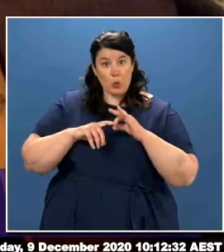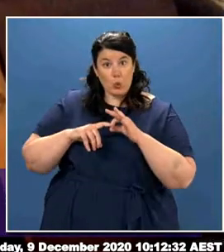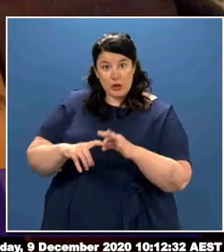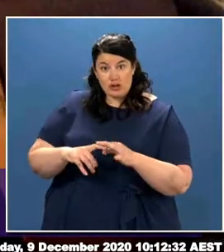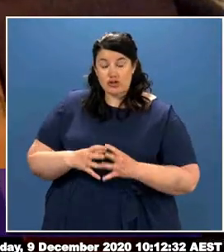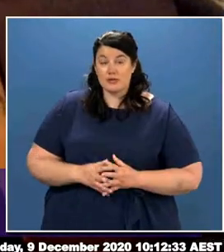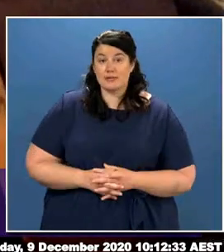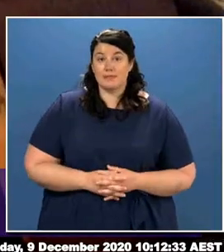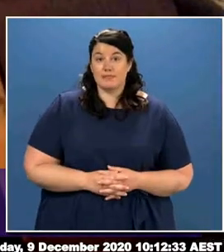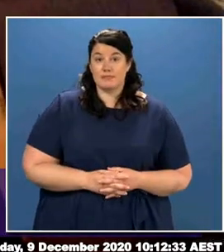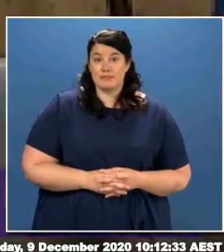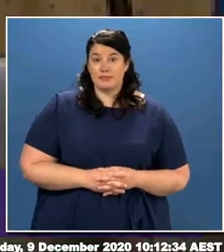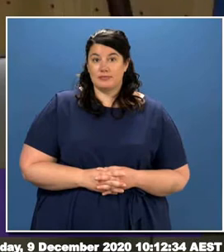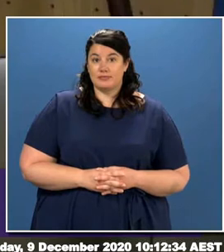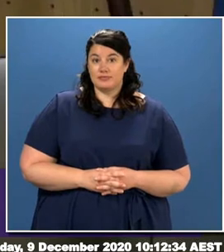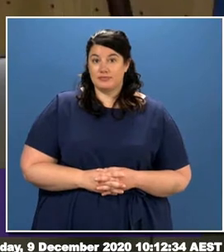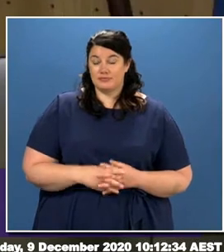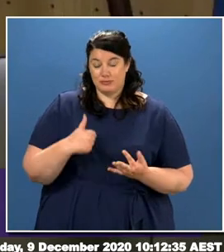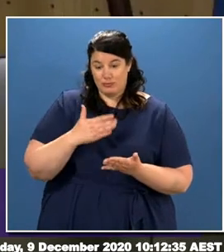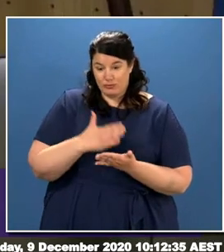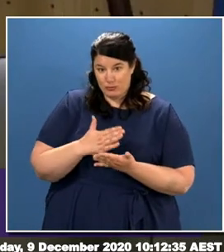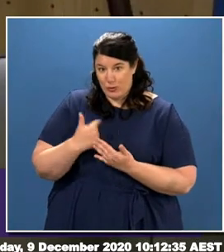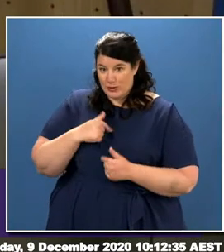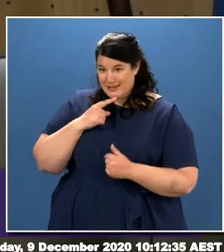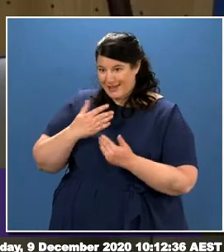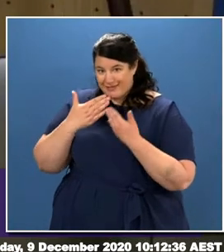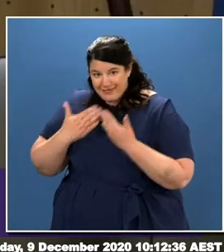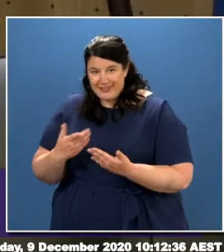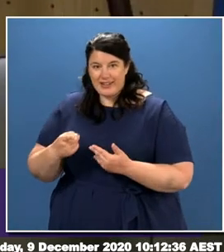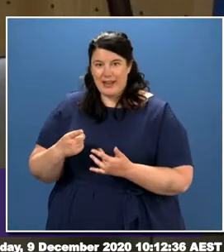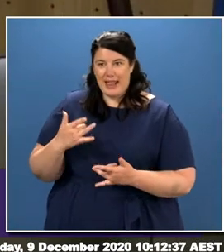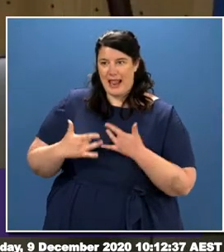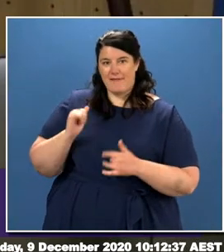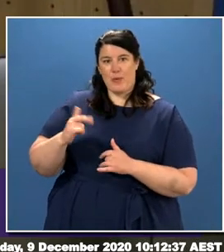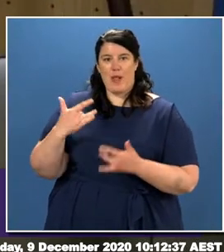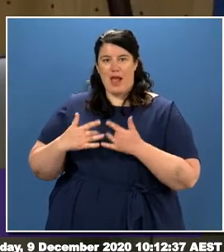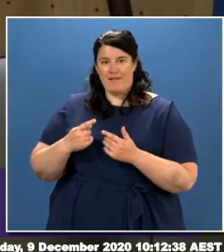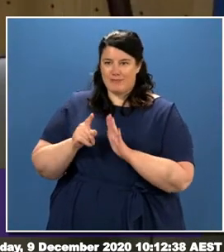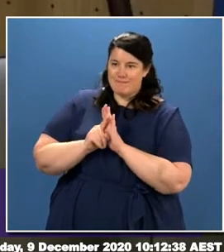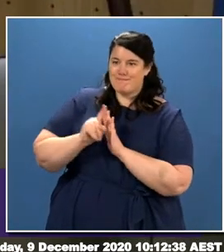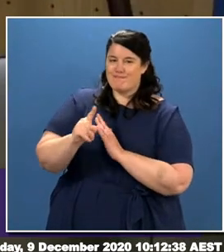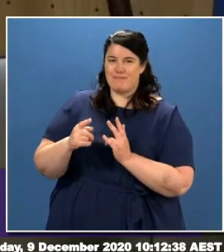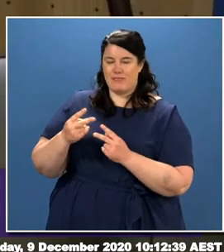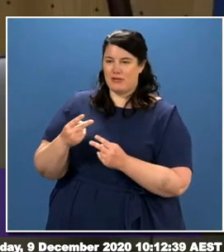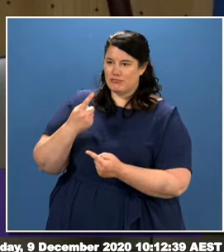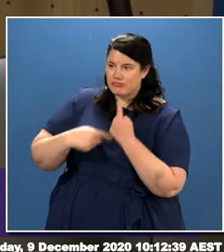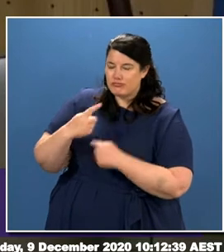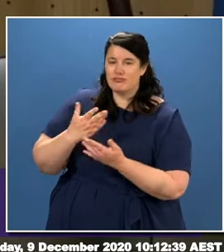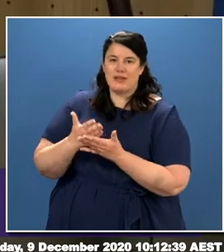I just wanted to thank you, Jess, for living out loud with us and giving us your views which are much appreciated, thank you.